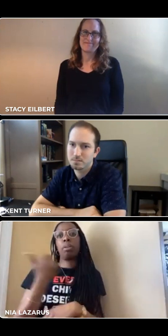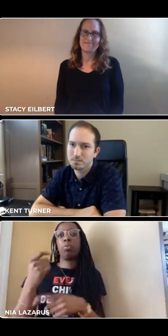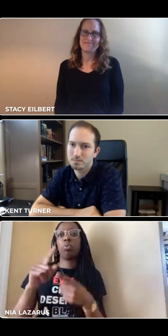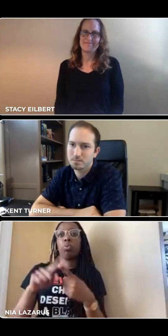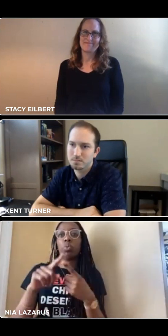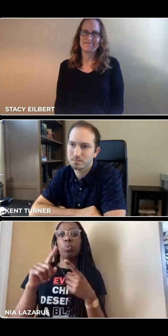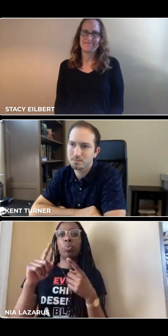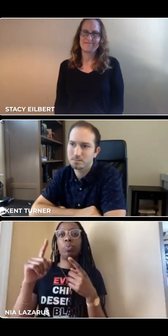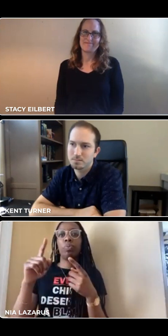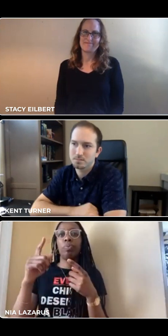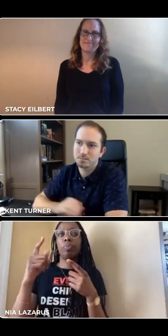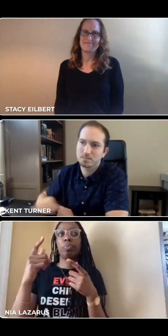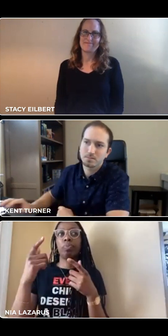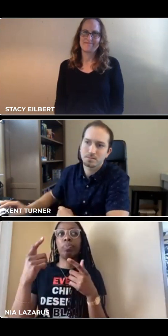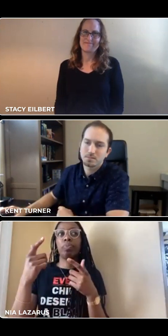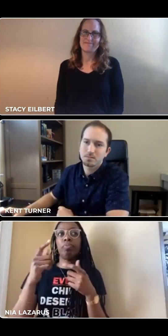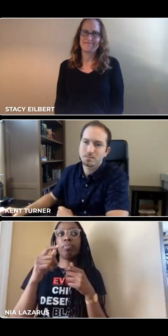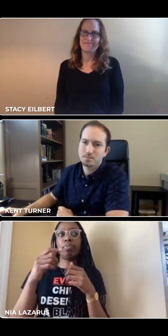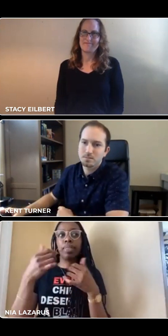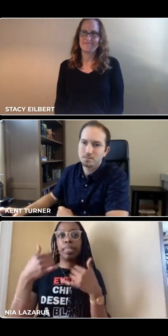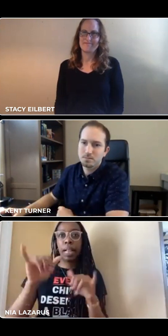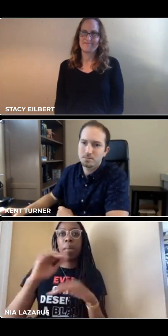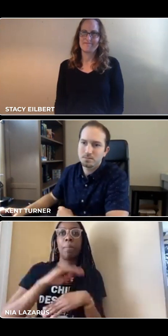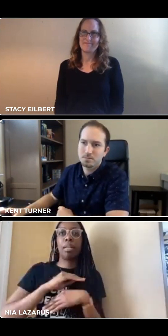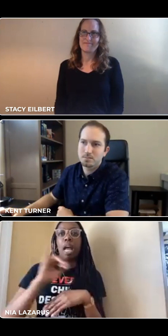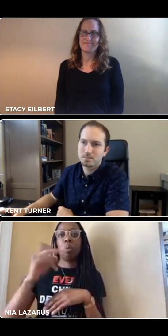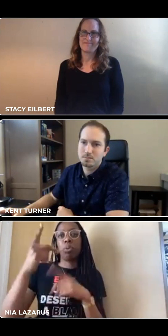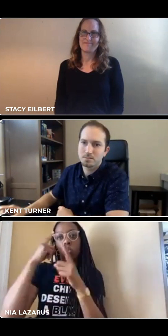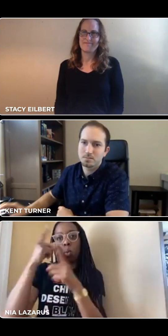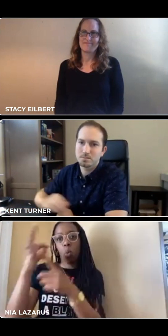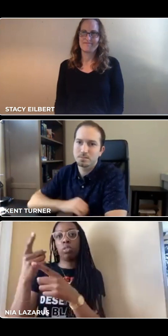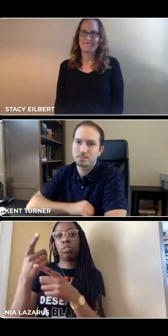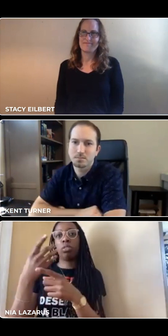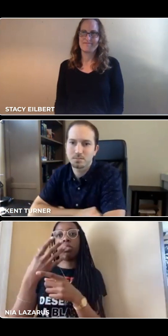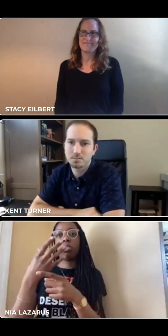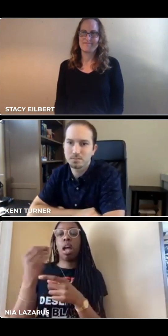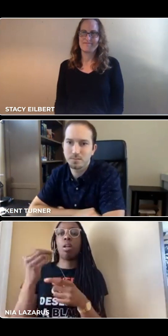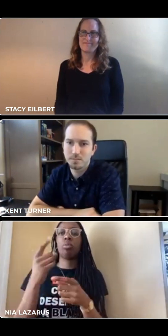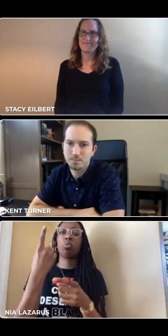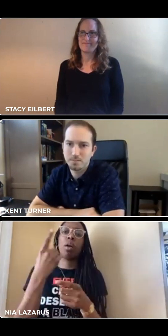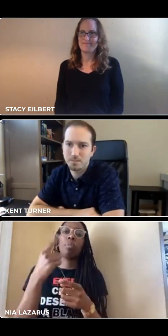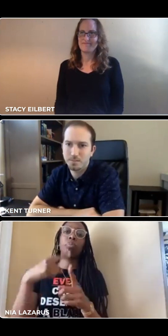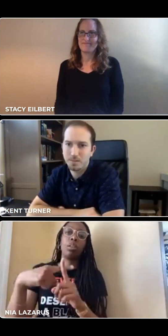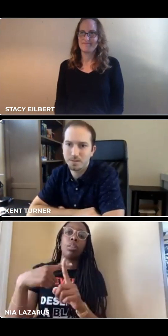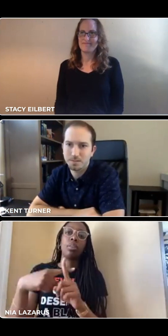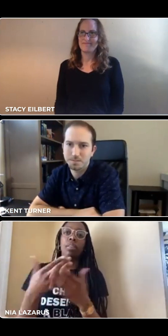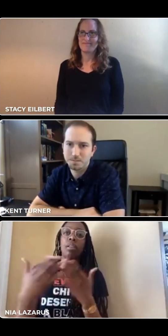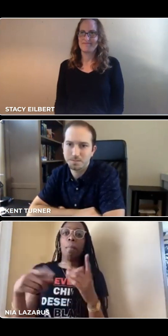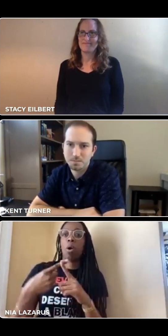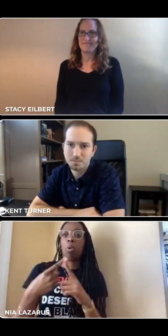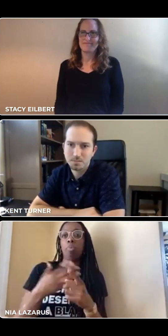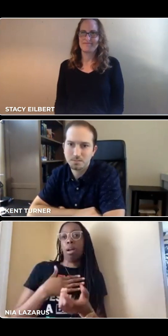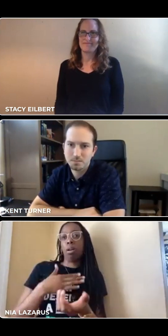goal. What we've been doing at this point is trying our best to still meet the IEP goals.